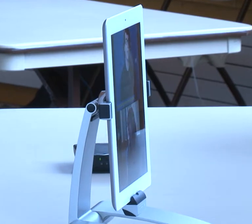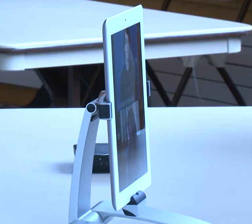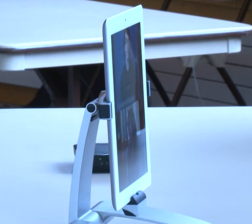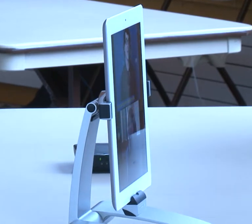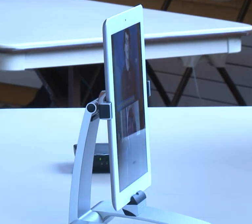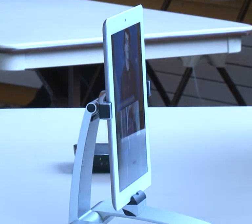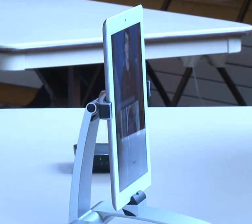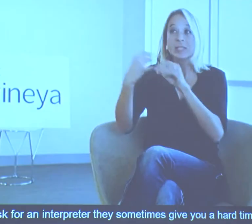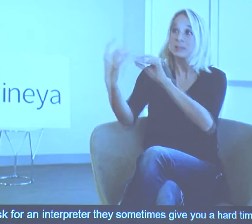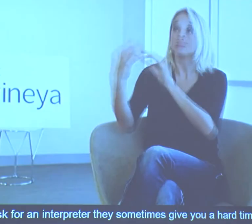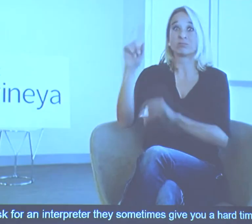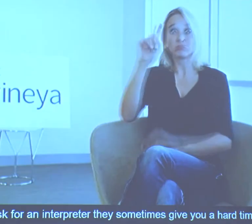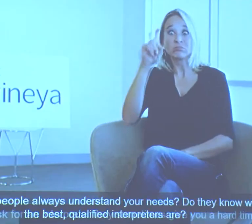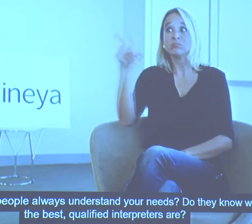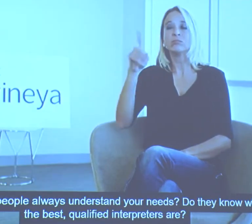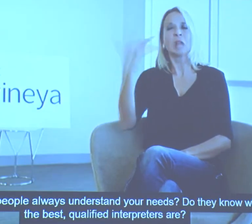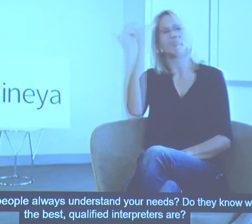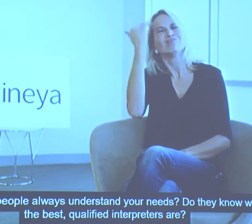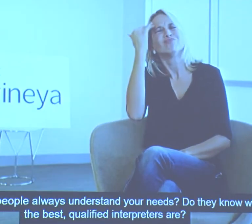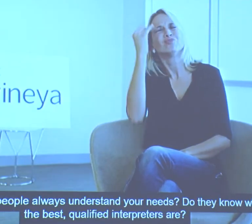Last year Bemidji State University installed VRI.